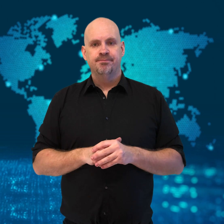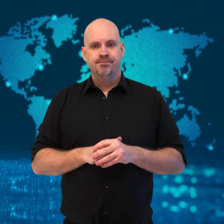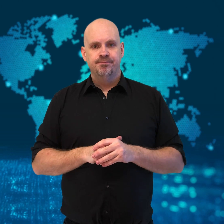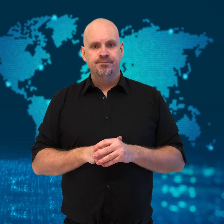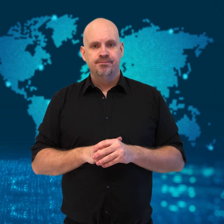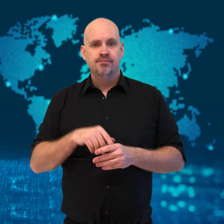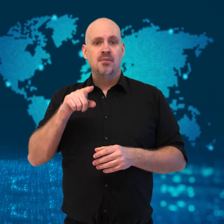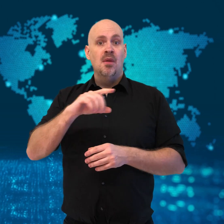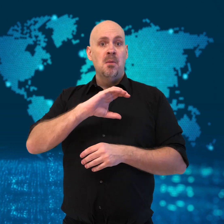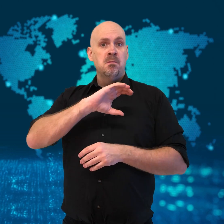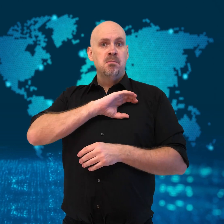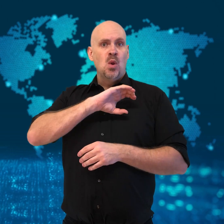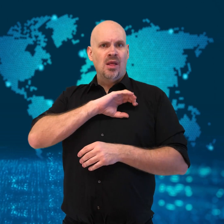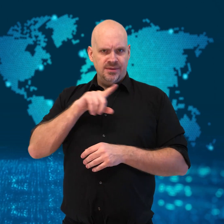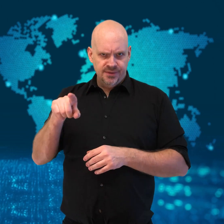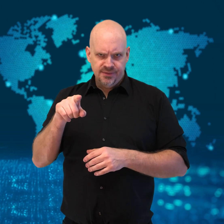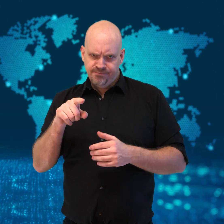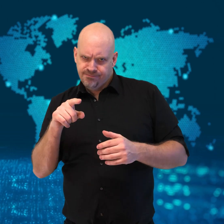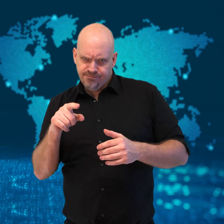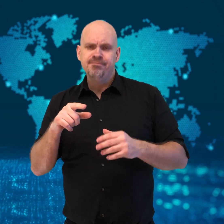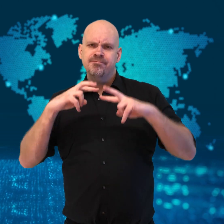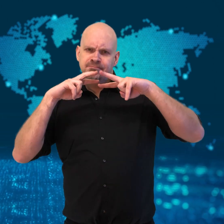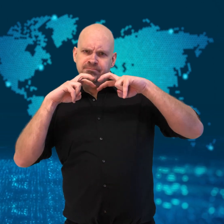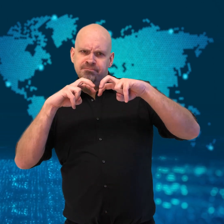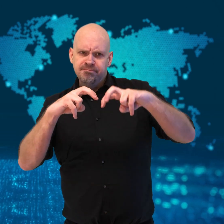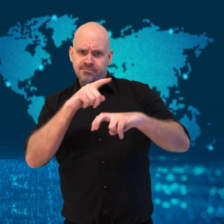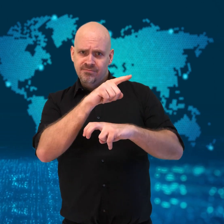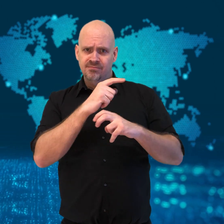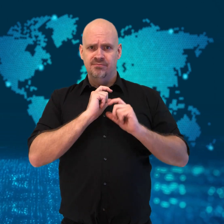with a possible manslaughter charge.